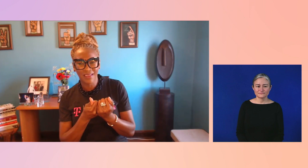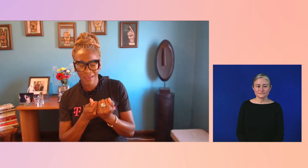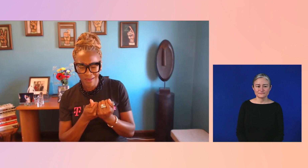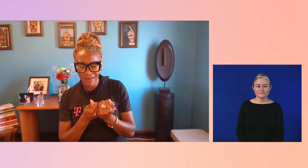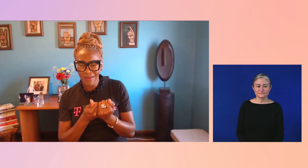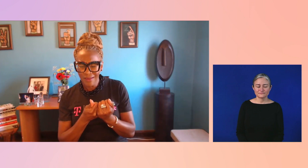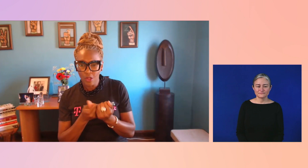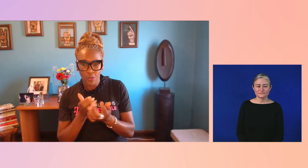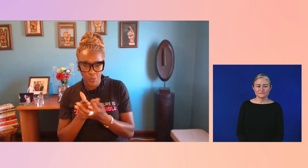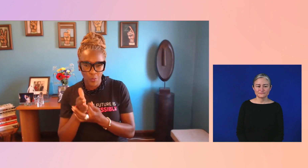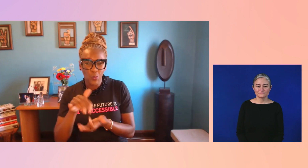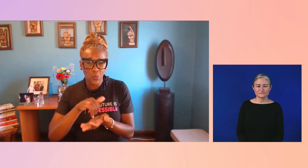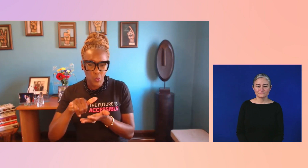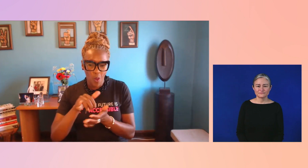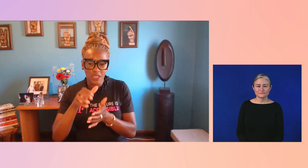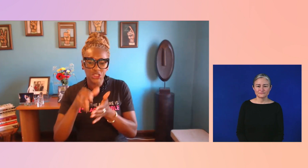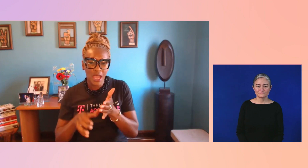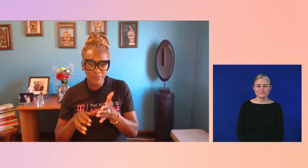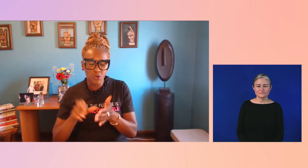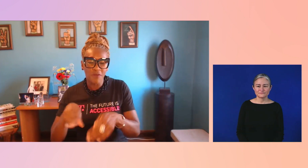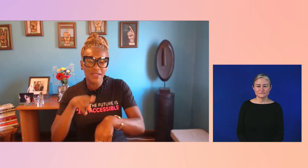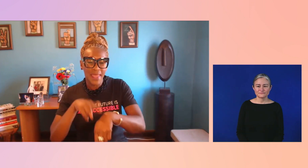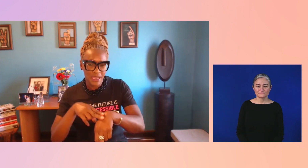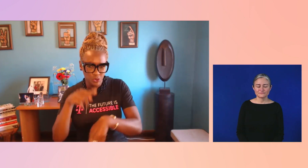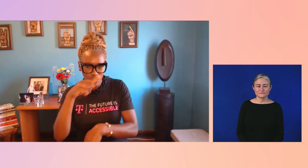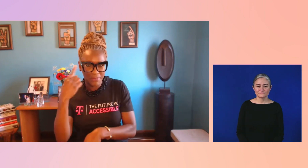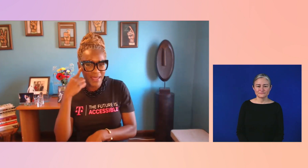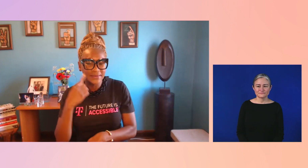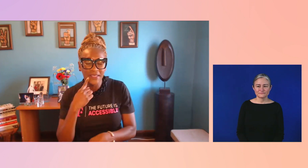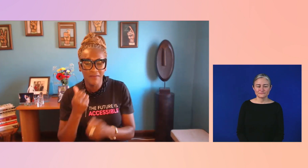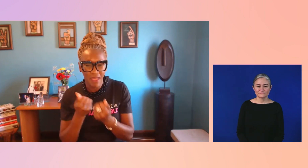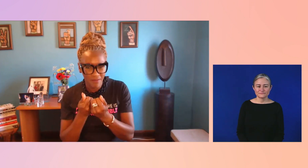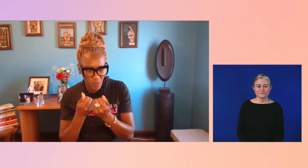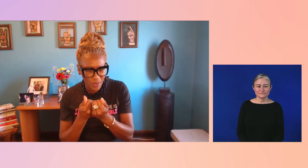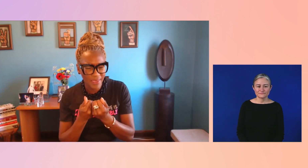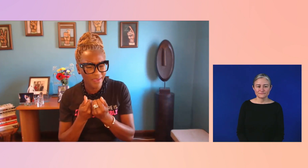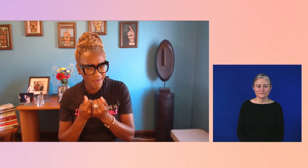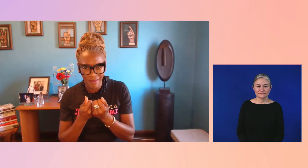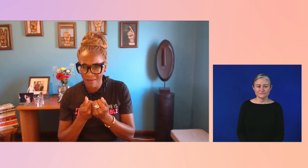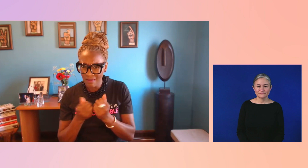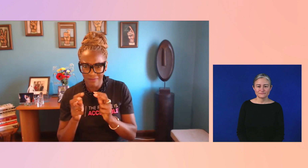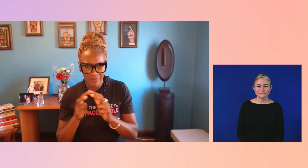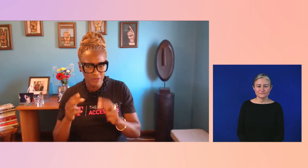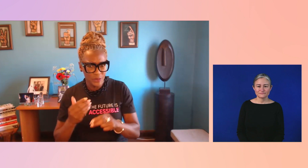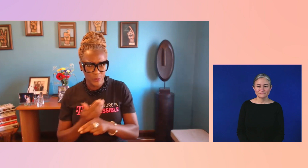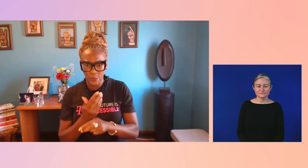the disability advocacy movement through the New York chapter of the National Black Deaf Advocates.